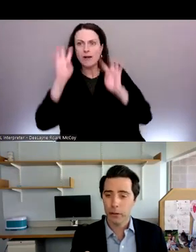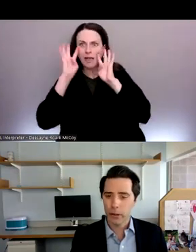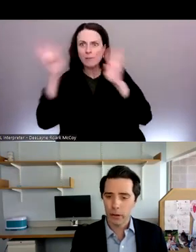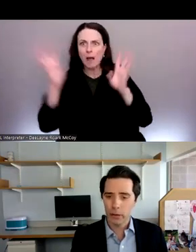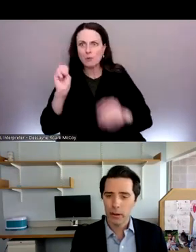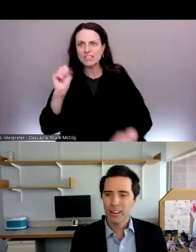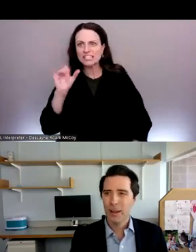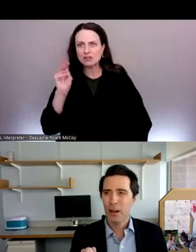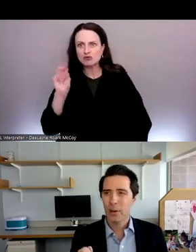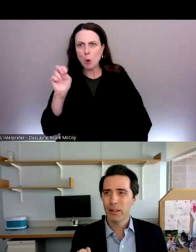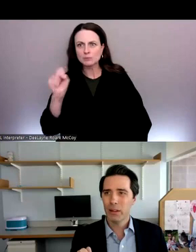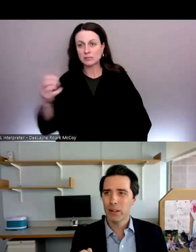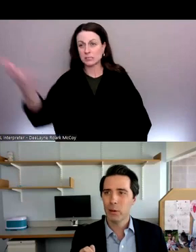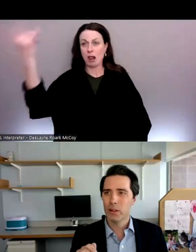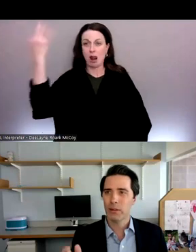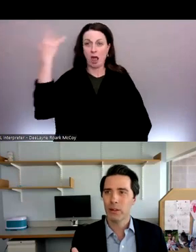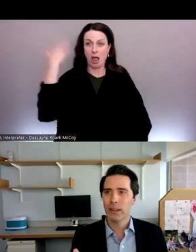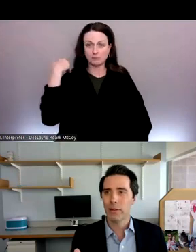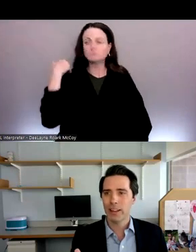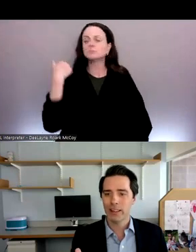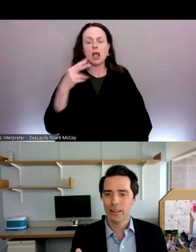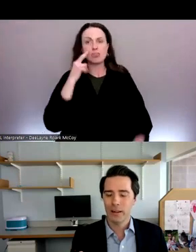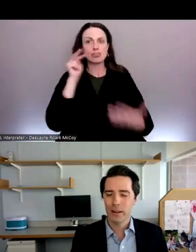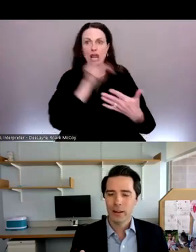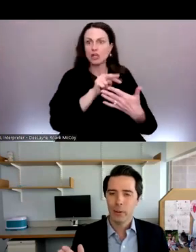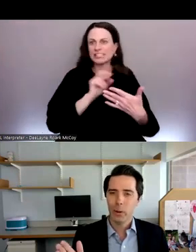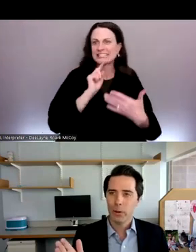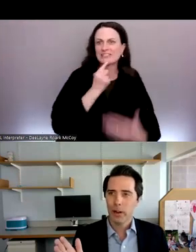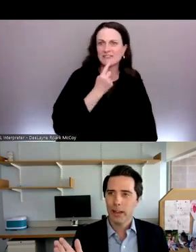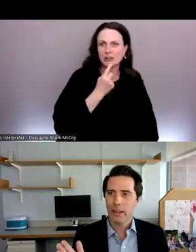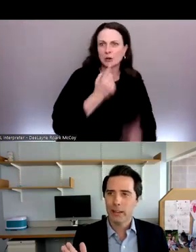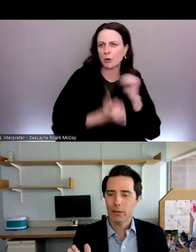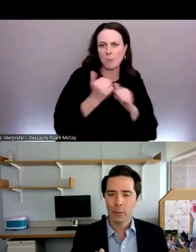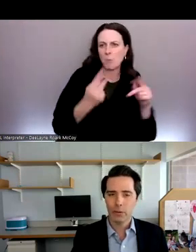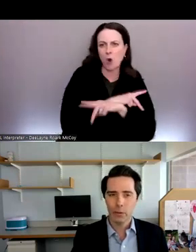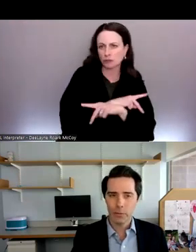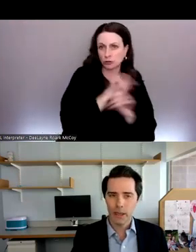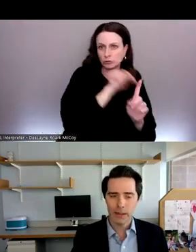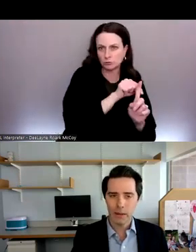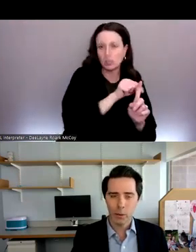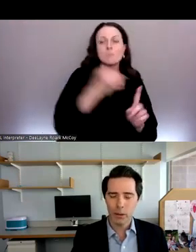years ago they probably looked at the most severely affected but what we're